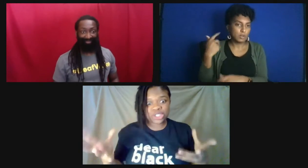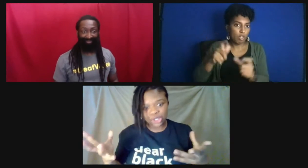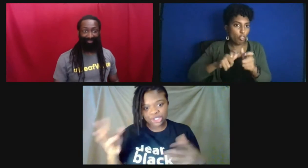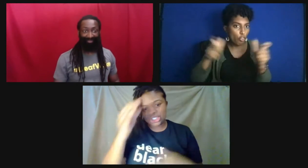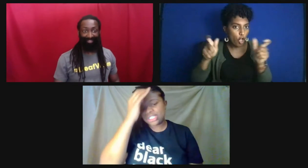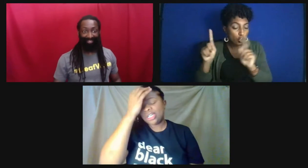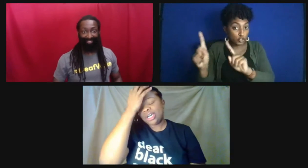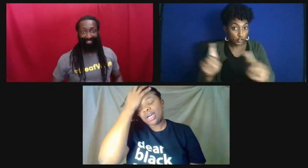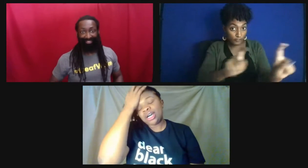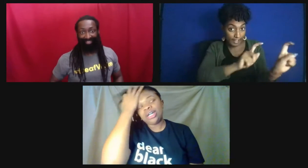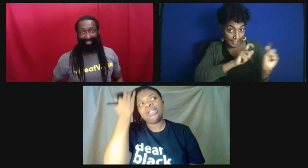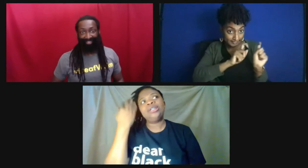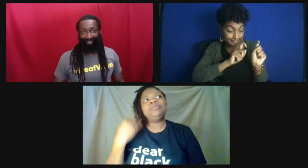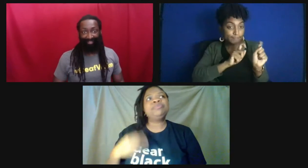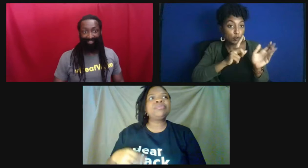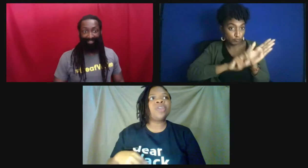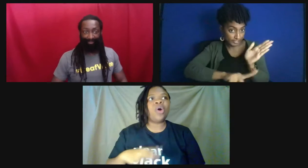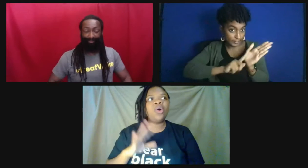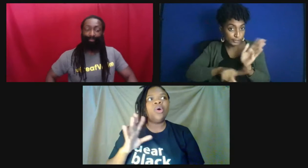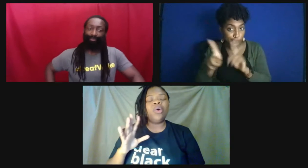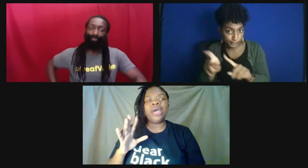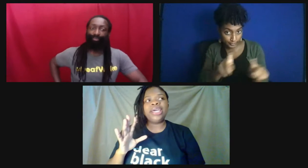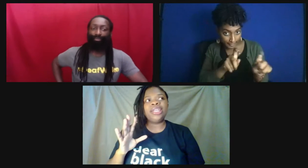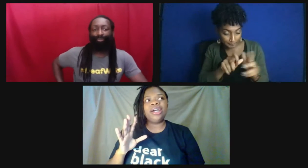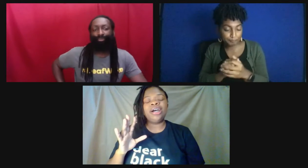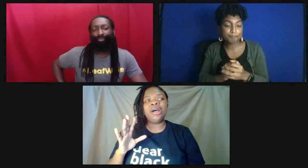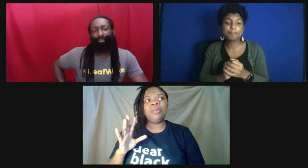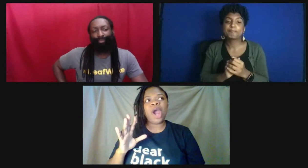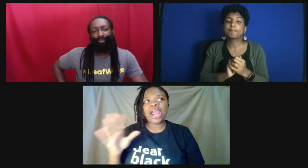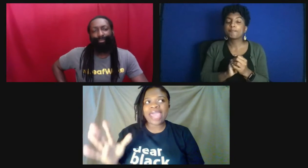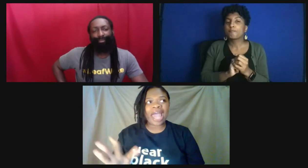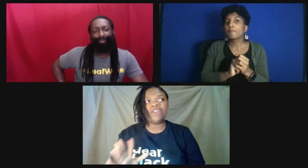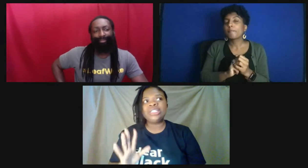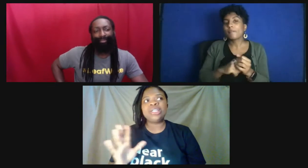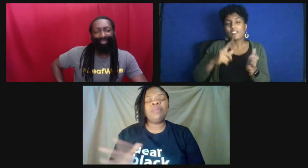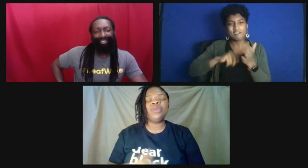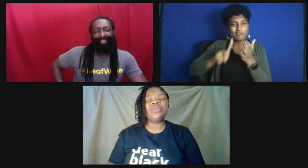research on art galleries, art museums, and organizations.